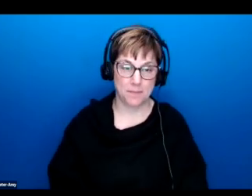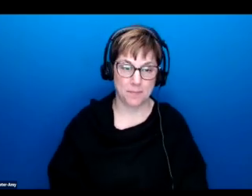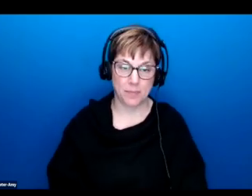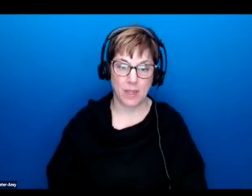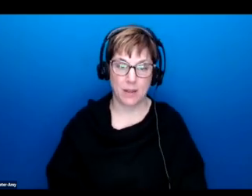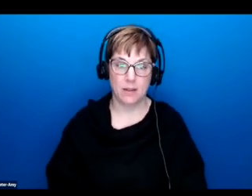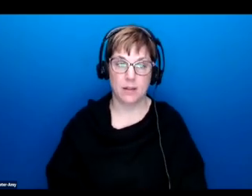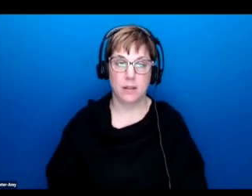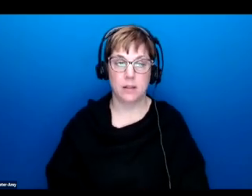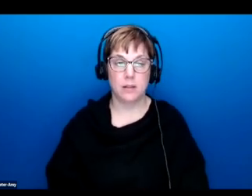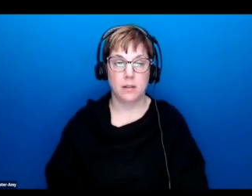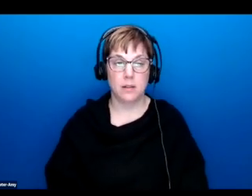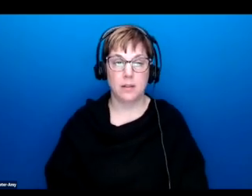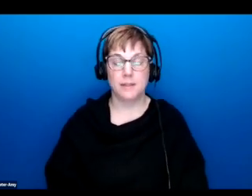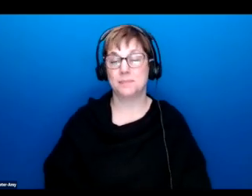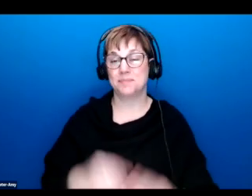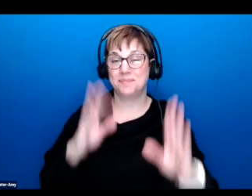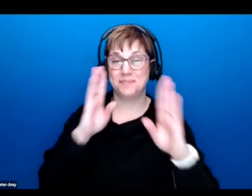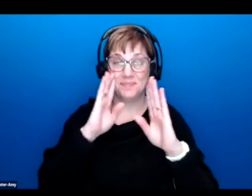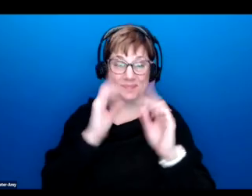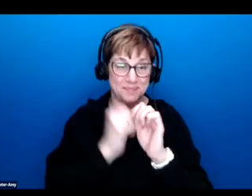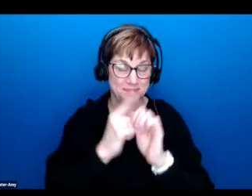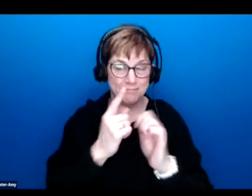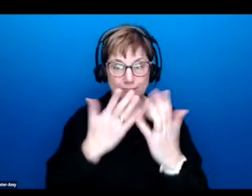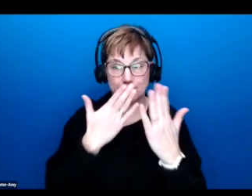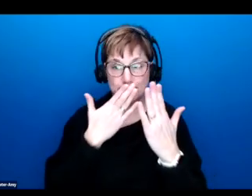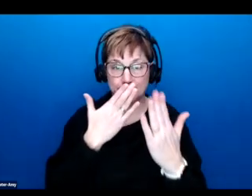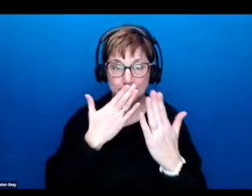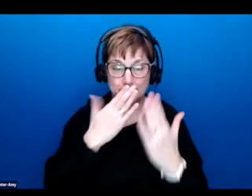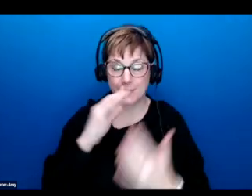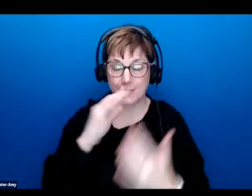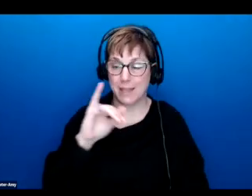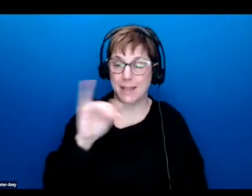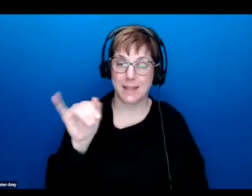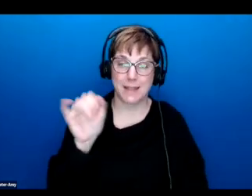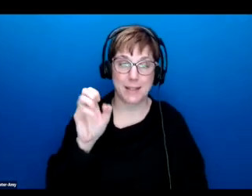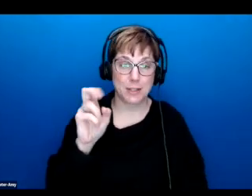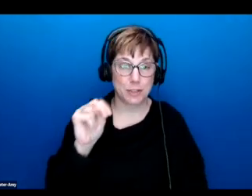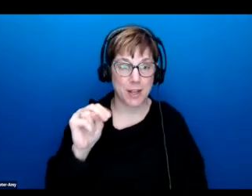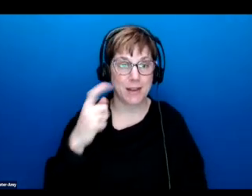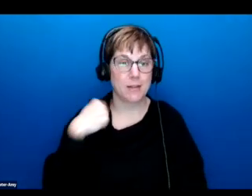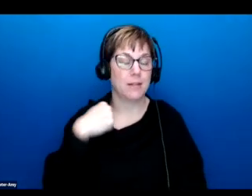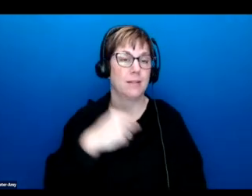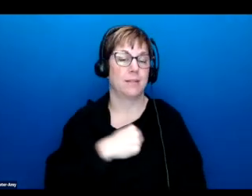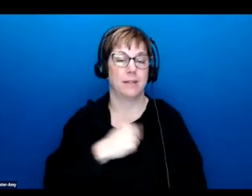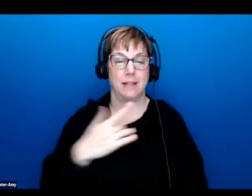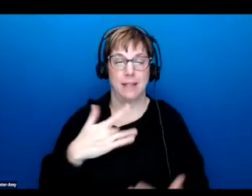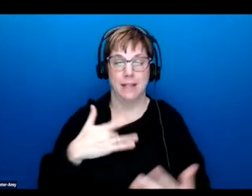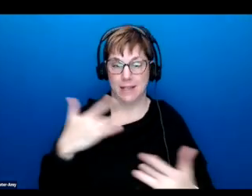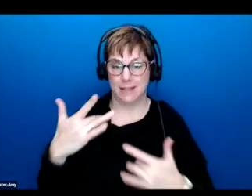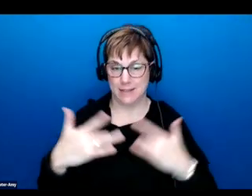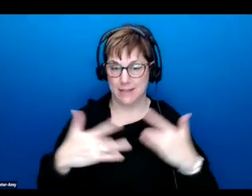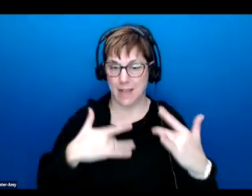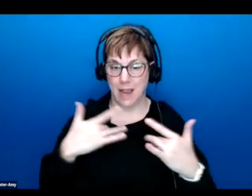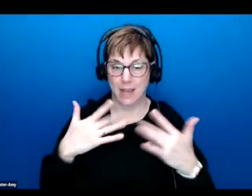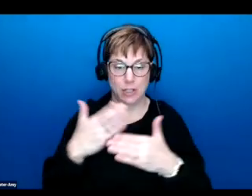Hello, everyone, and thank you, Jen. We are so excited to share the dashboard with you all.